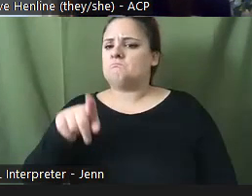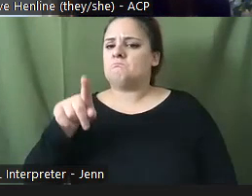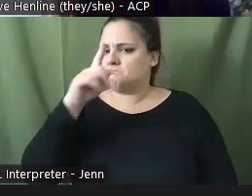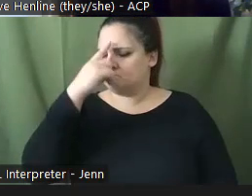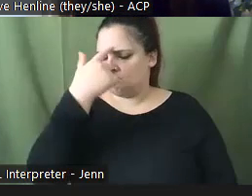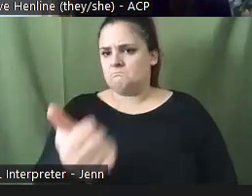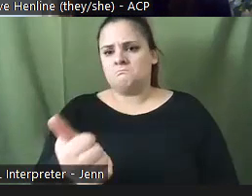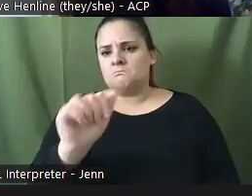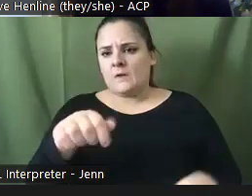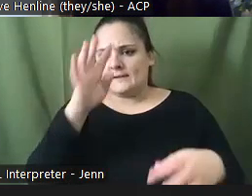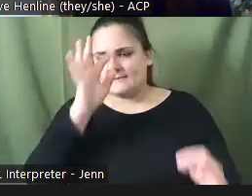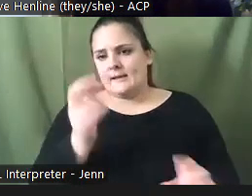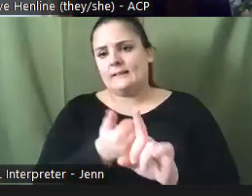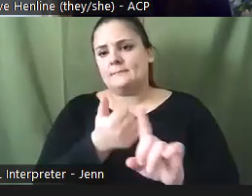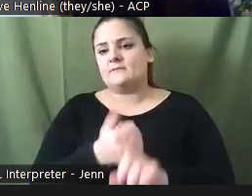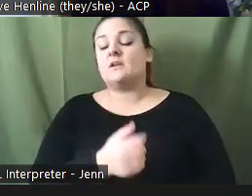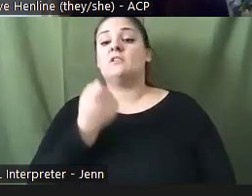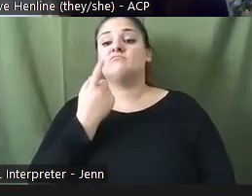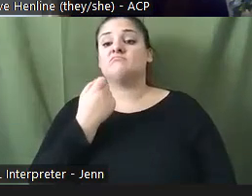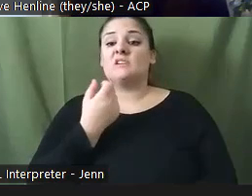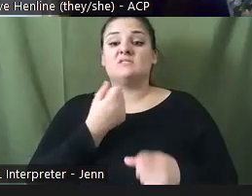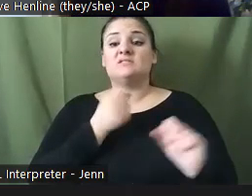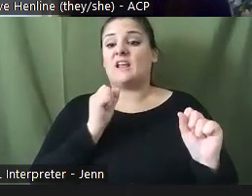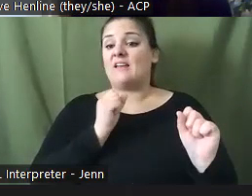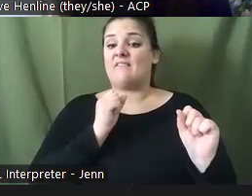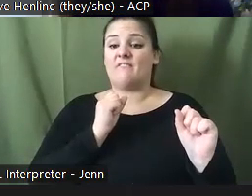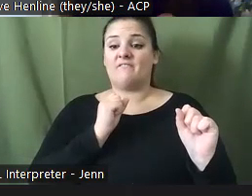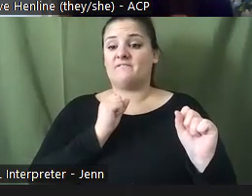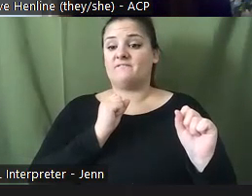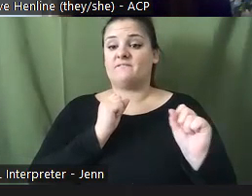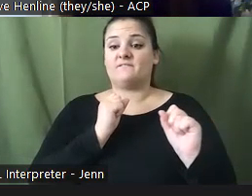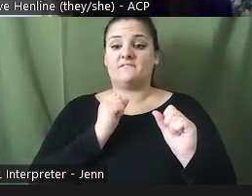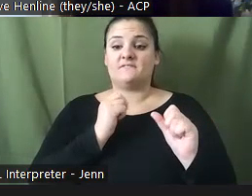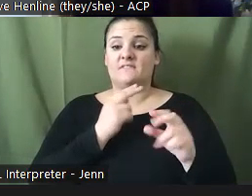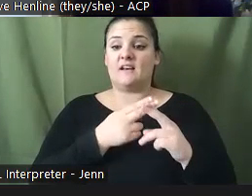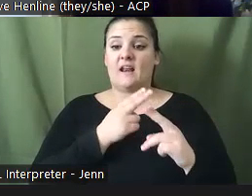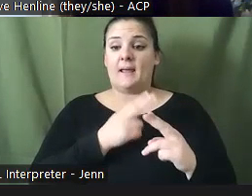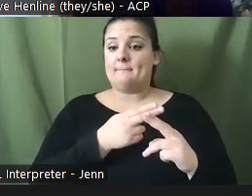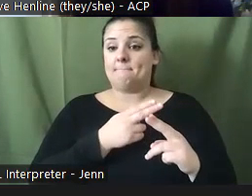And the safe label name is not a legal name change, it's just a fake name for you to receive